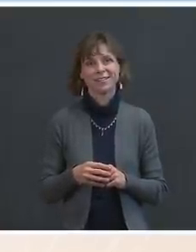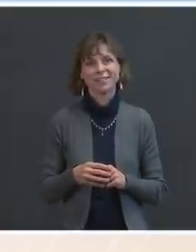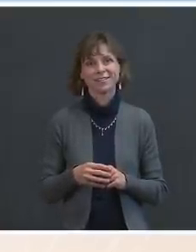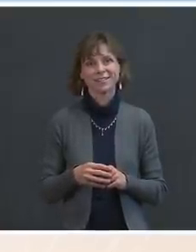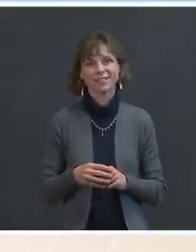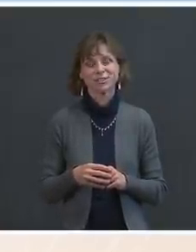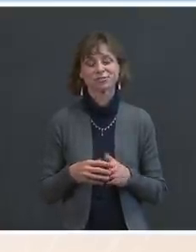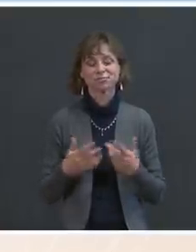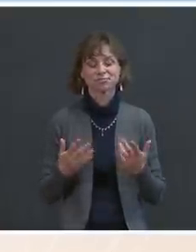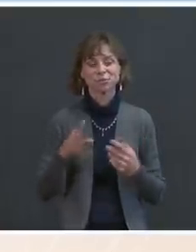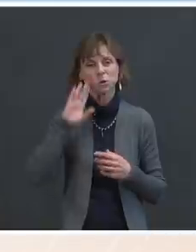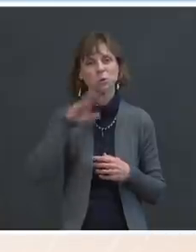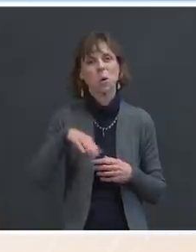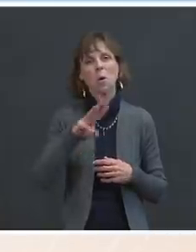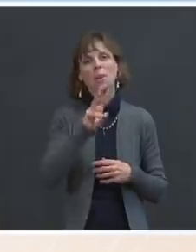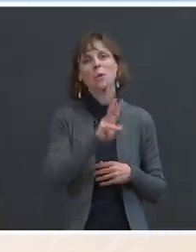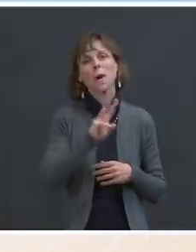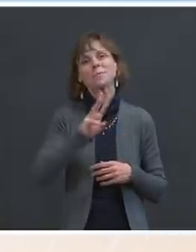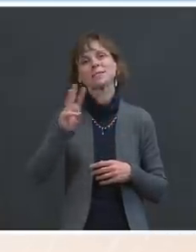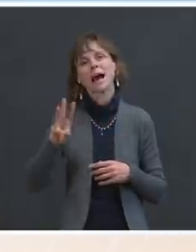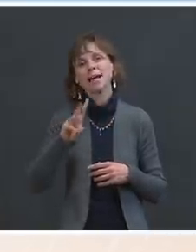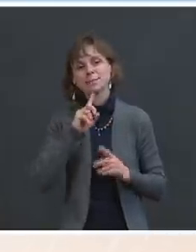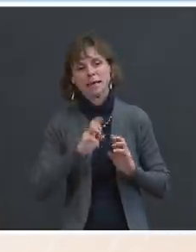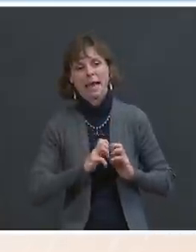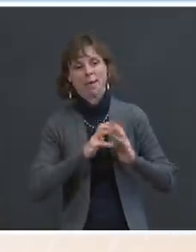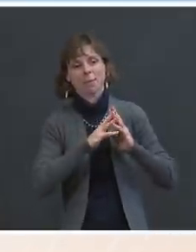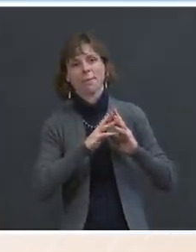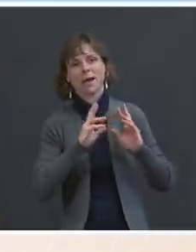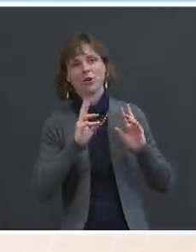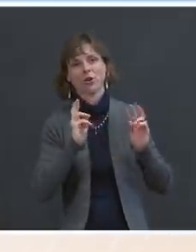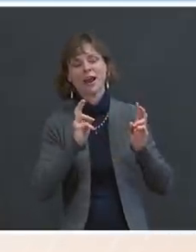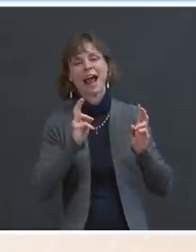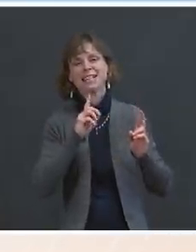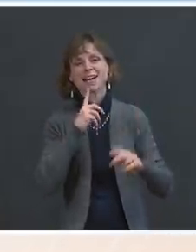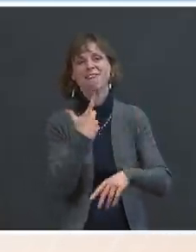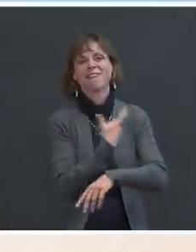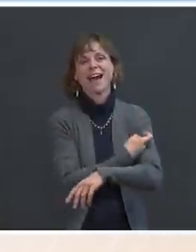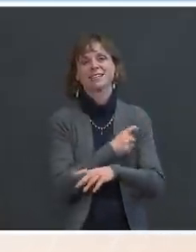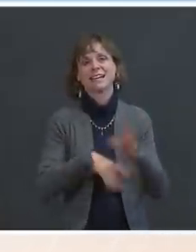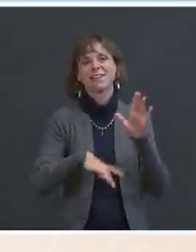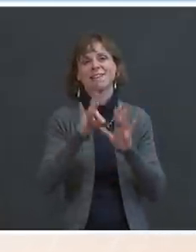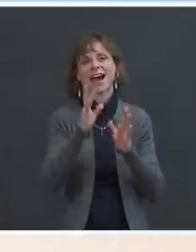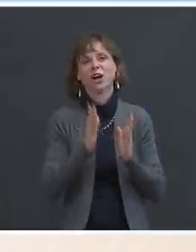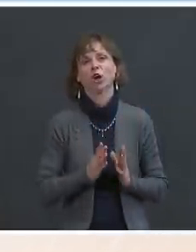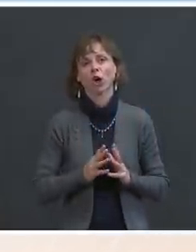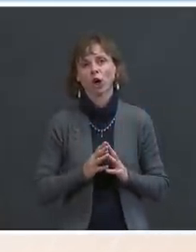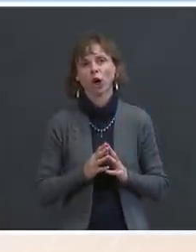the website is being implemented as a -- "VaccineFinder," I should say -- is being implemented as a pilot program.